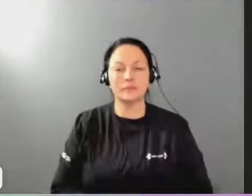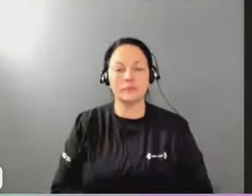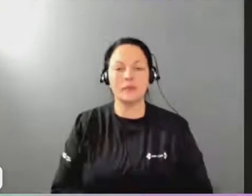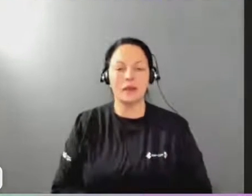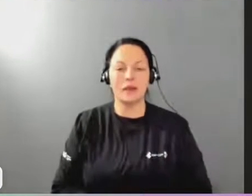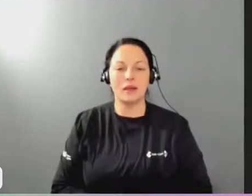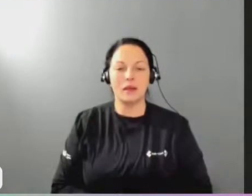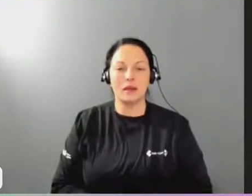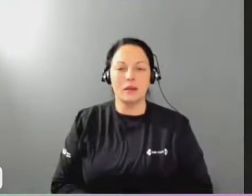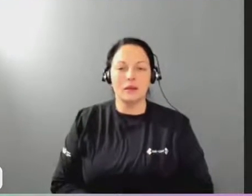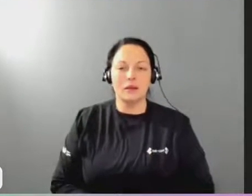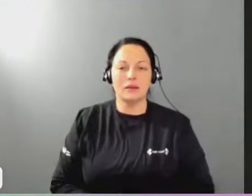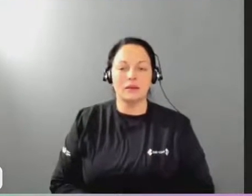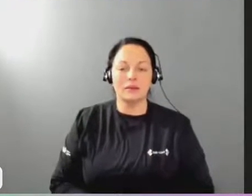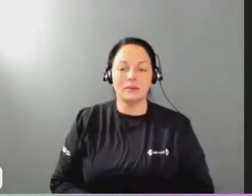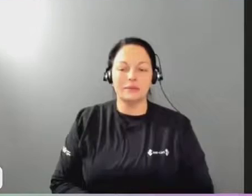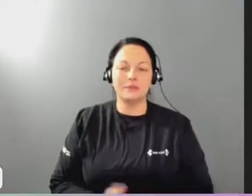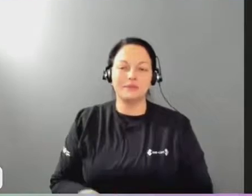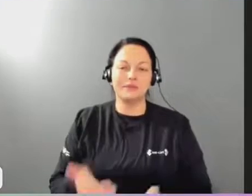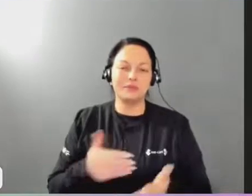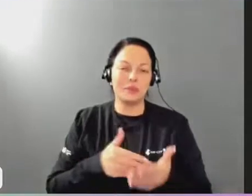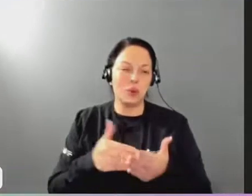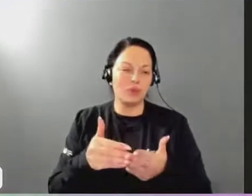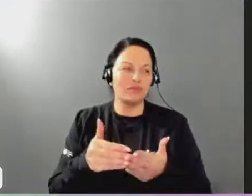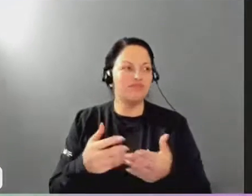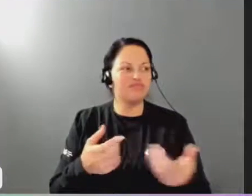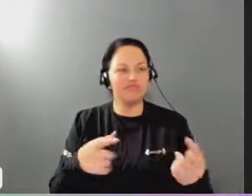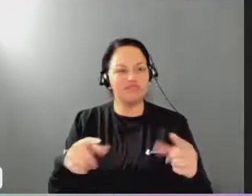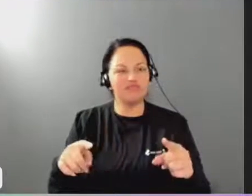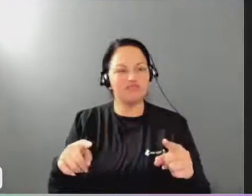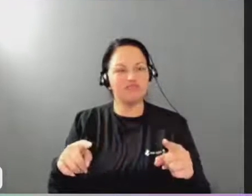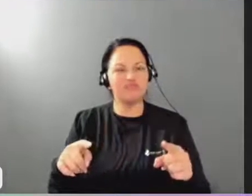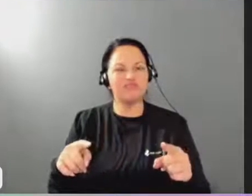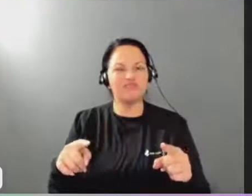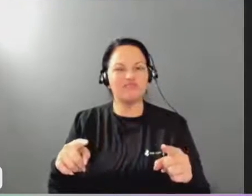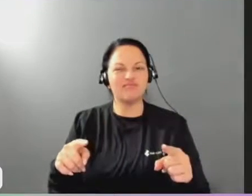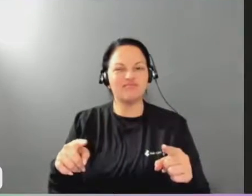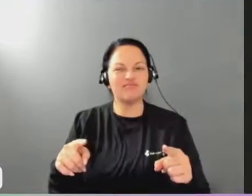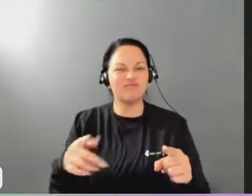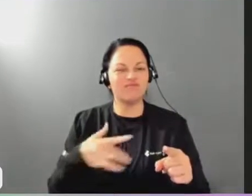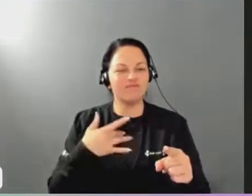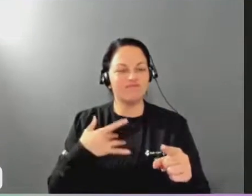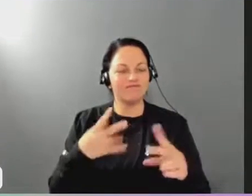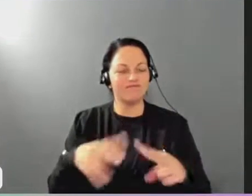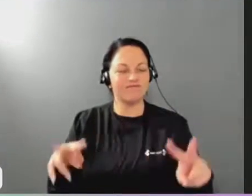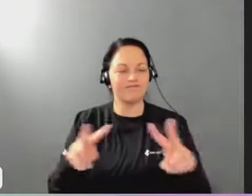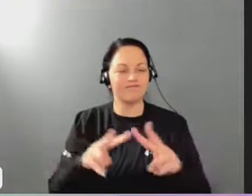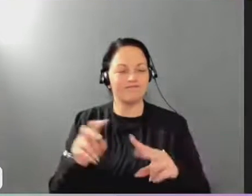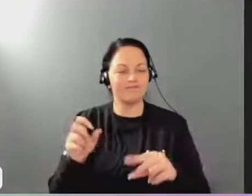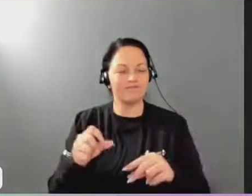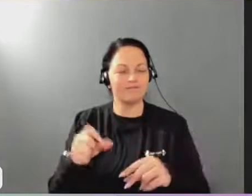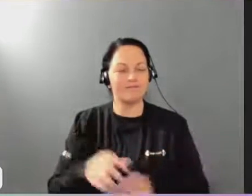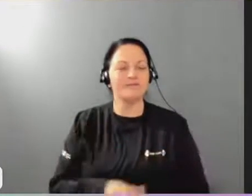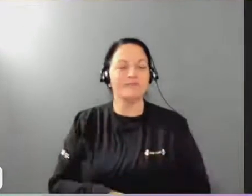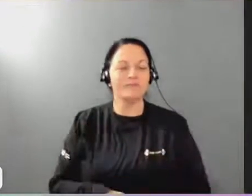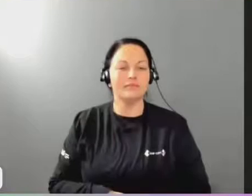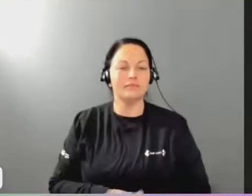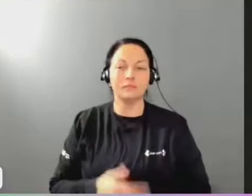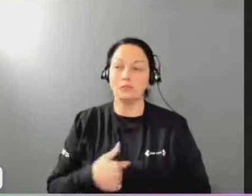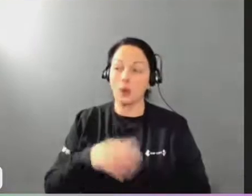trying to work hard to enjoy with the rest of us are taking for granted. Most of them actually do that or deal with